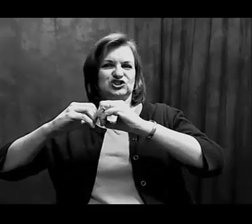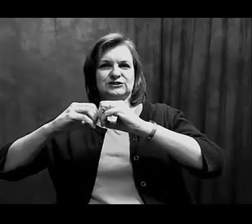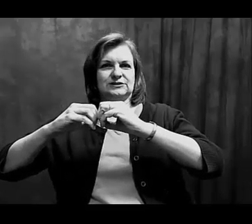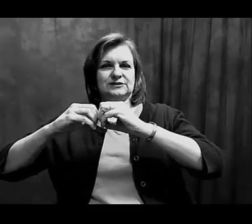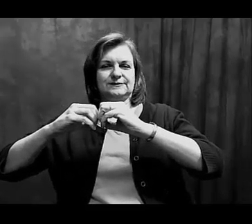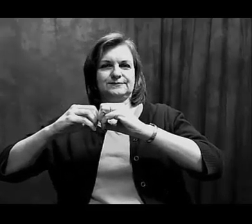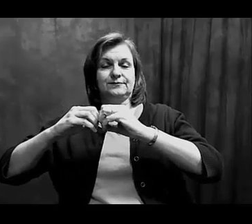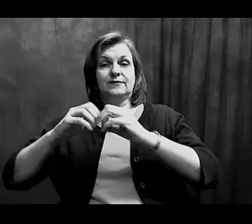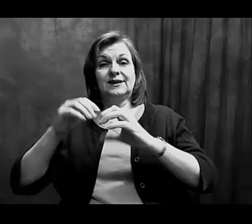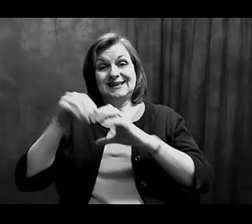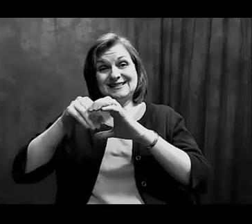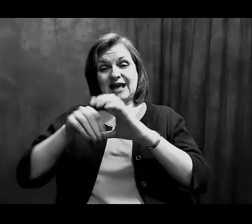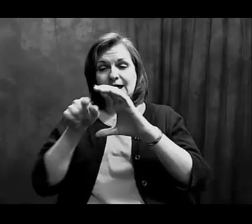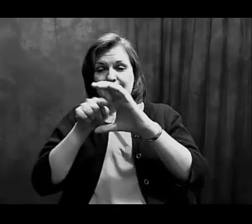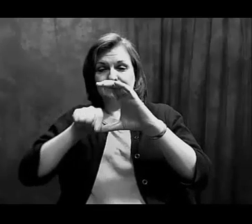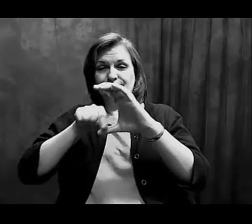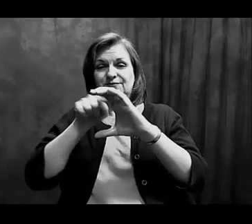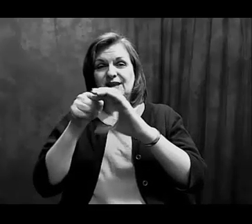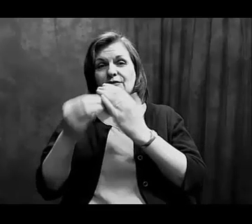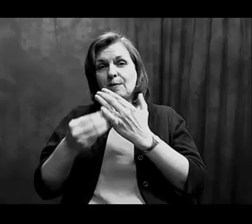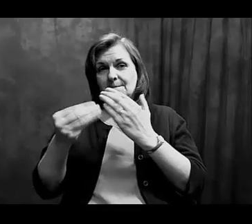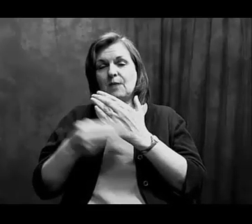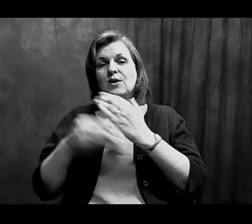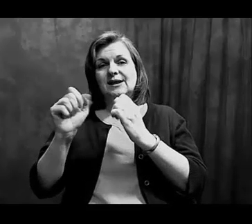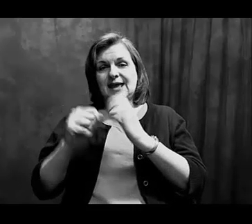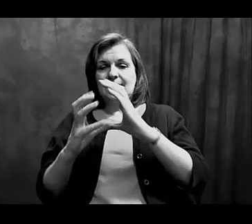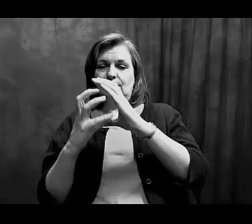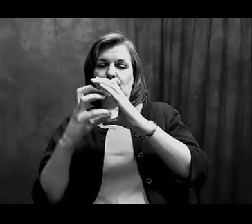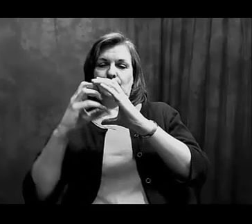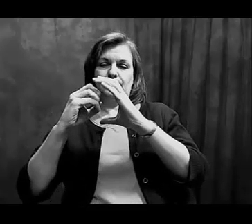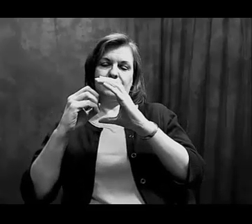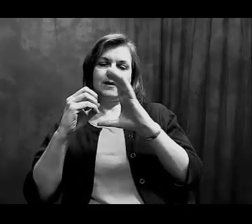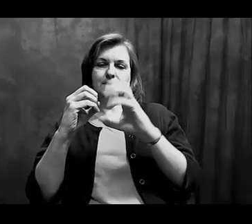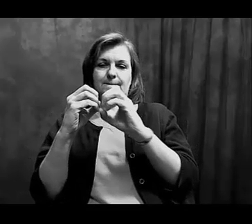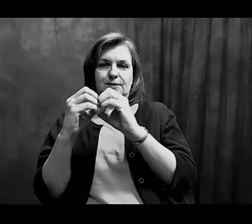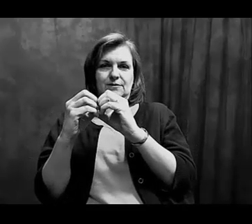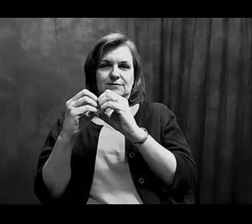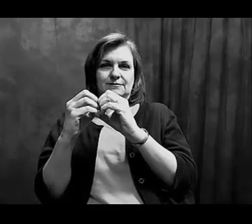the plasma membrane on the inside will! just like in animals! but ...